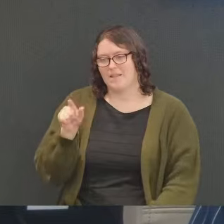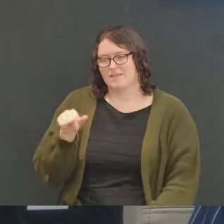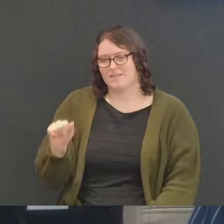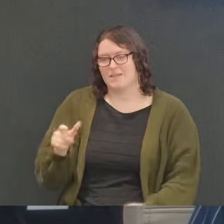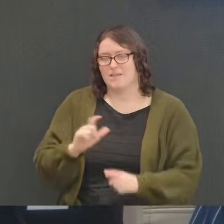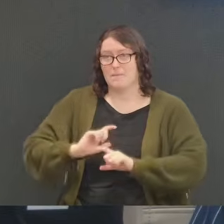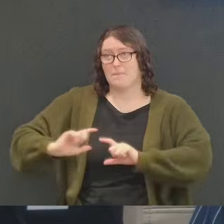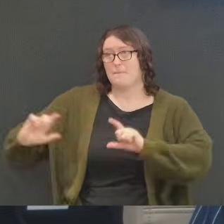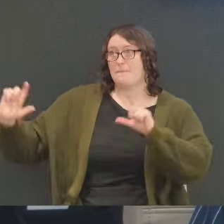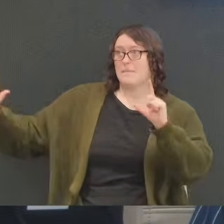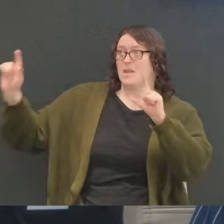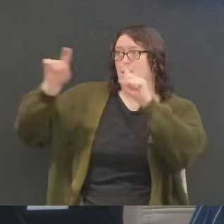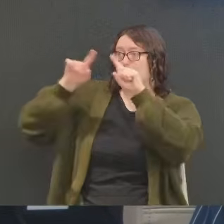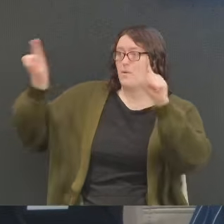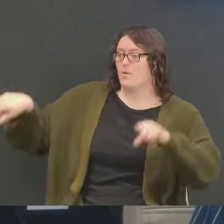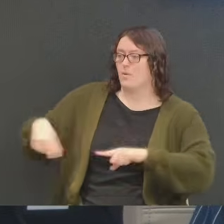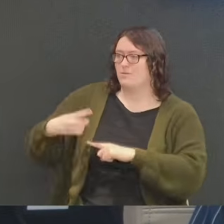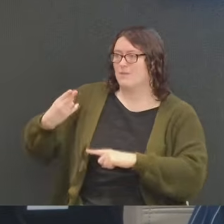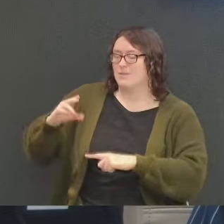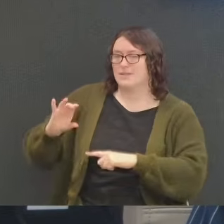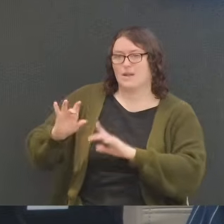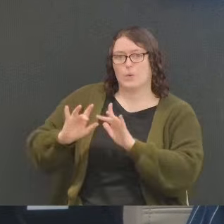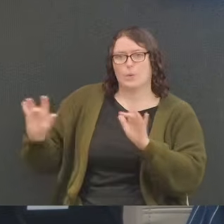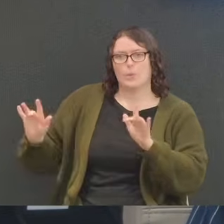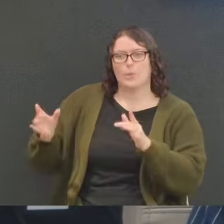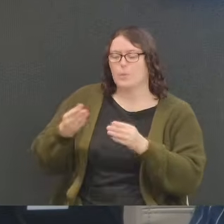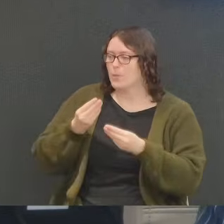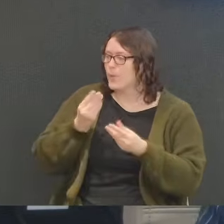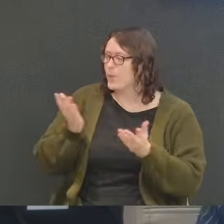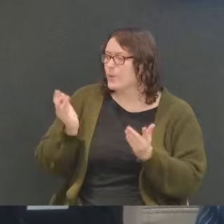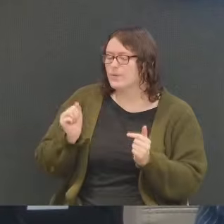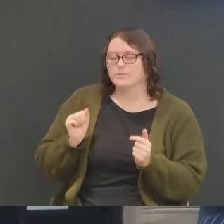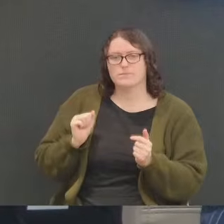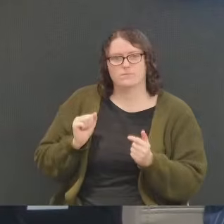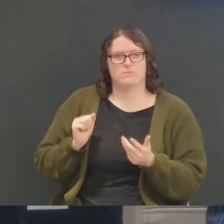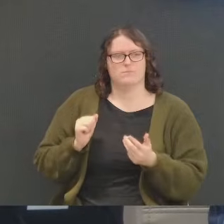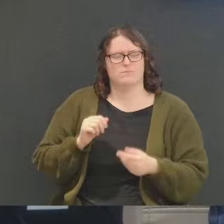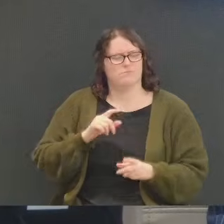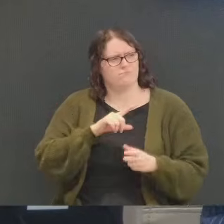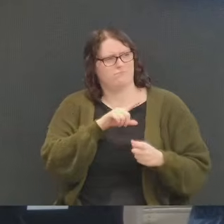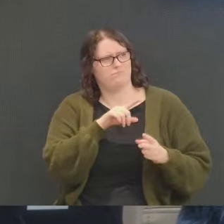Hamilton County was left off and I mentioned it to Jeff Aluotto. I mentioned it at this meeting.